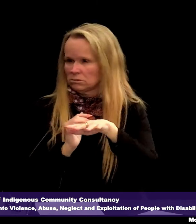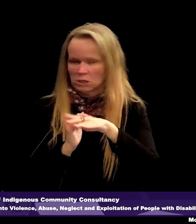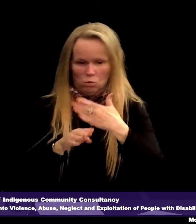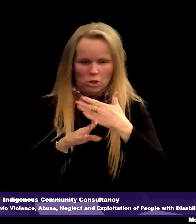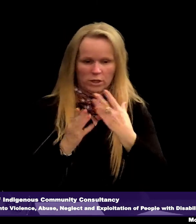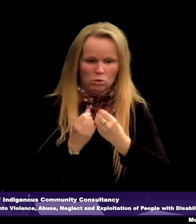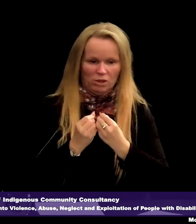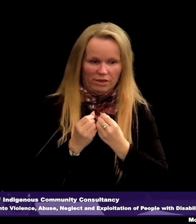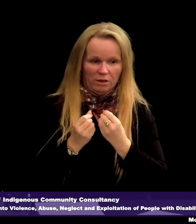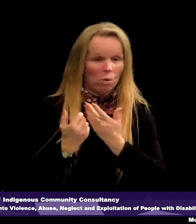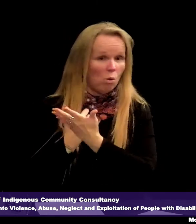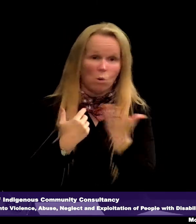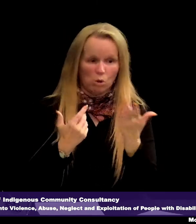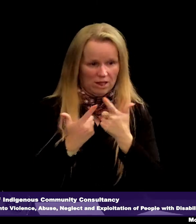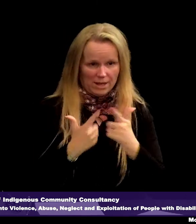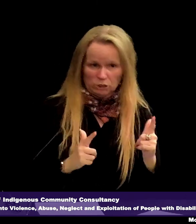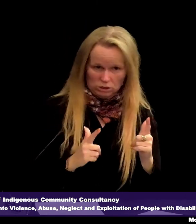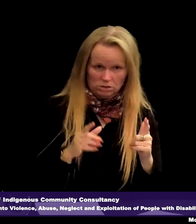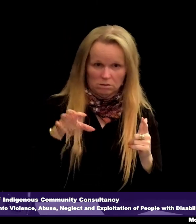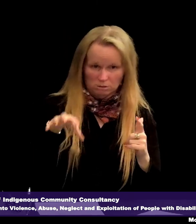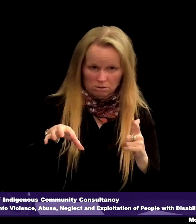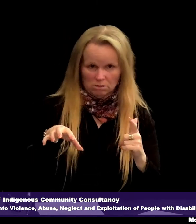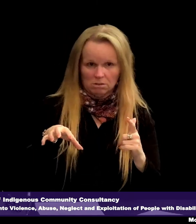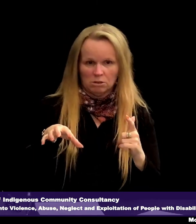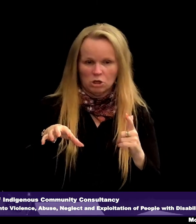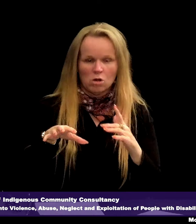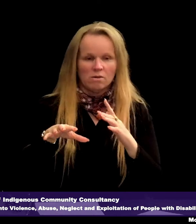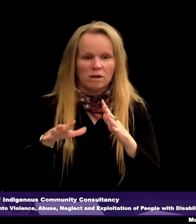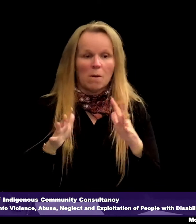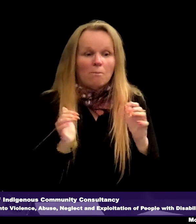A complete division for interpreters that works with all languages.